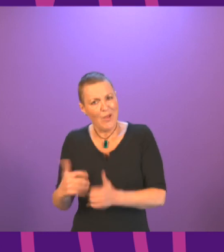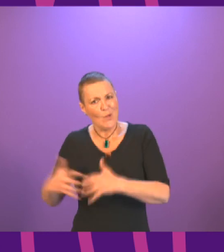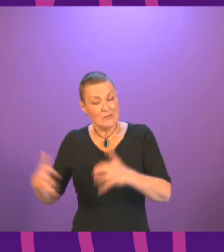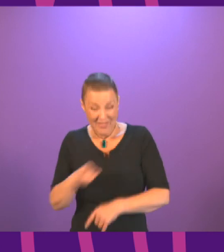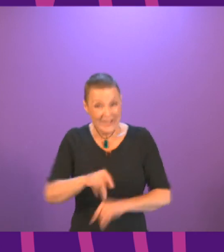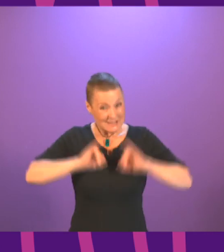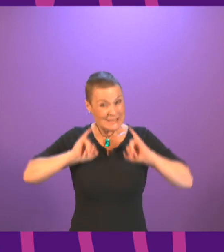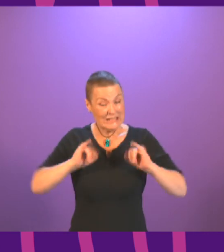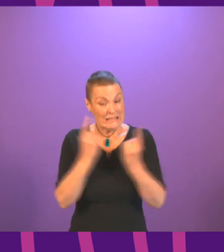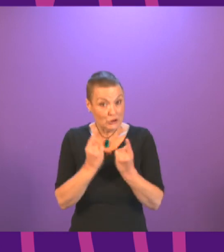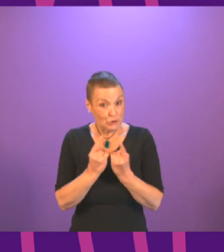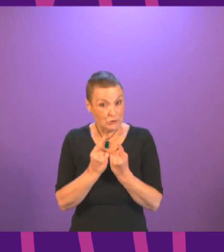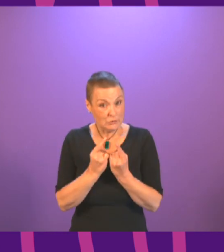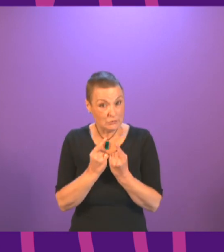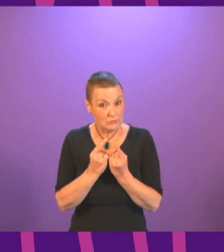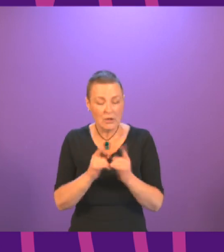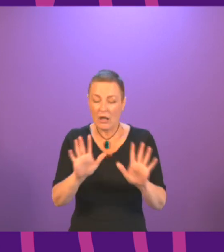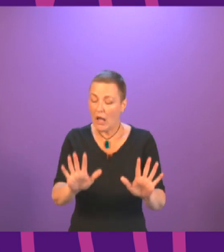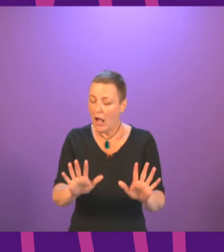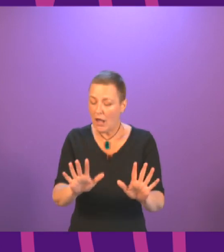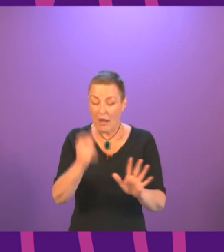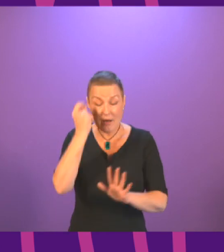These are serious issues. I recognise that there is a difference of opinion, and I think